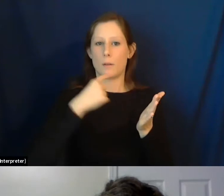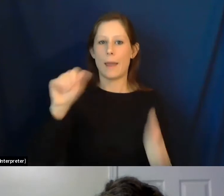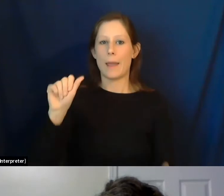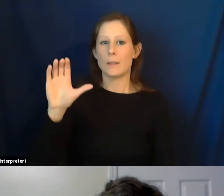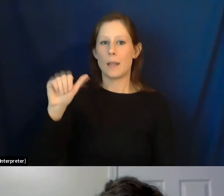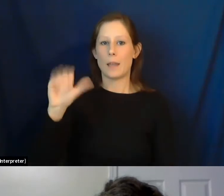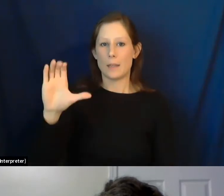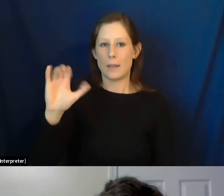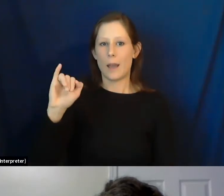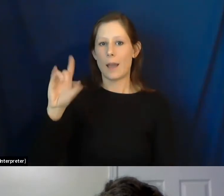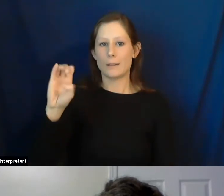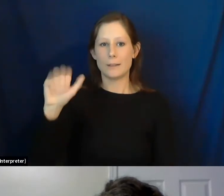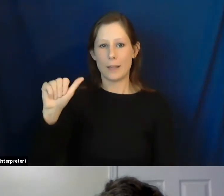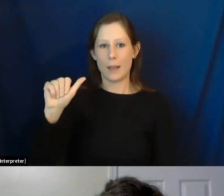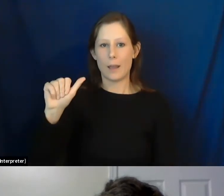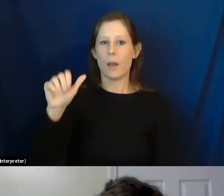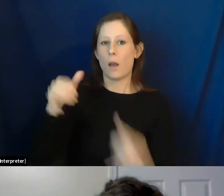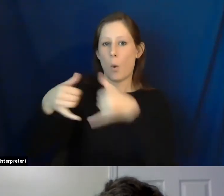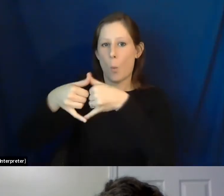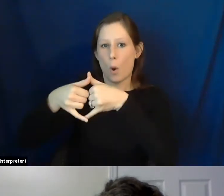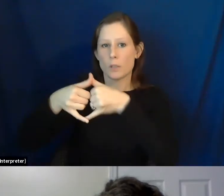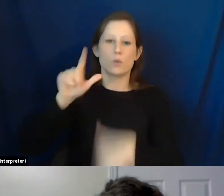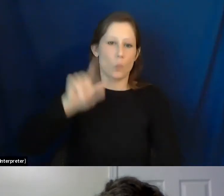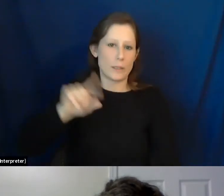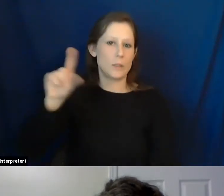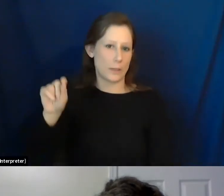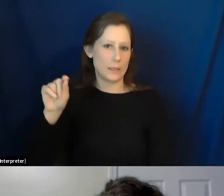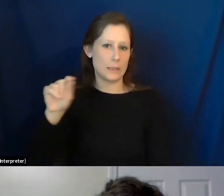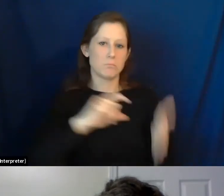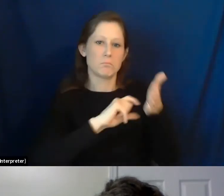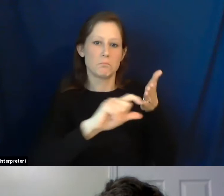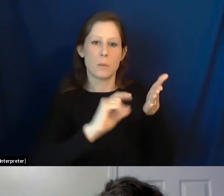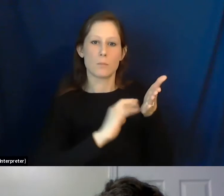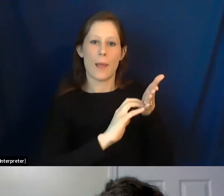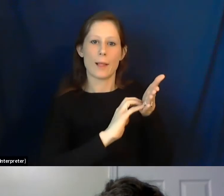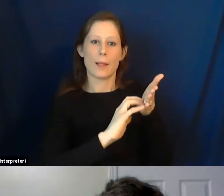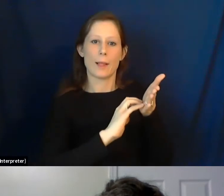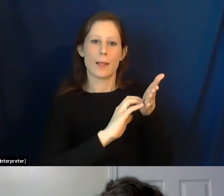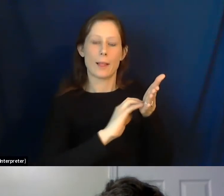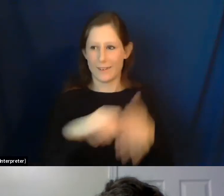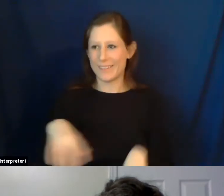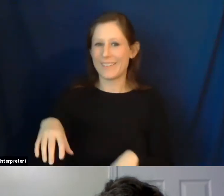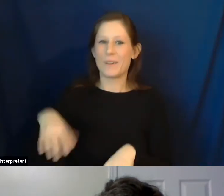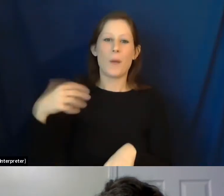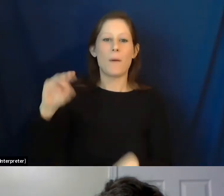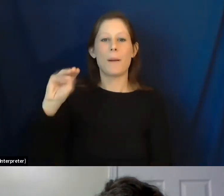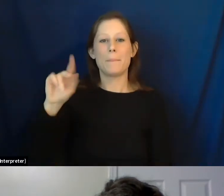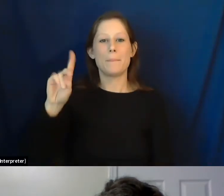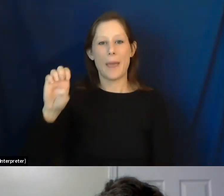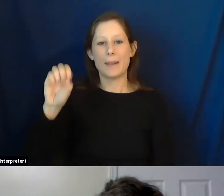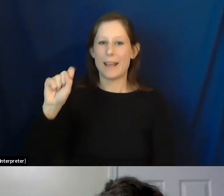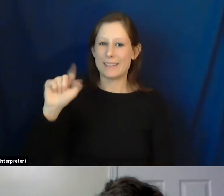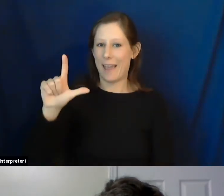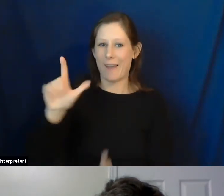awards 2020. and so a big shout out to made scl um so if you have any just even random